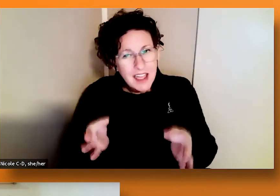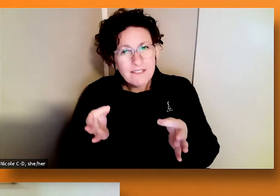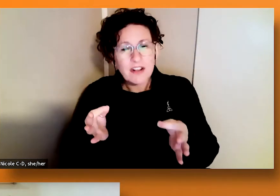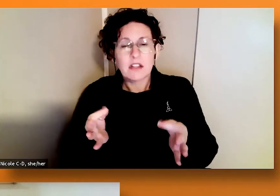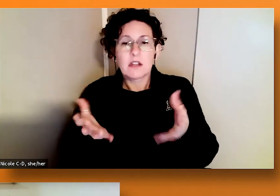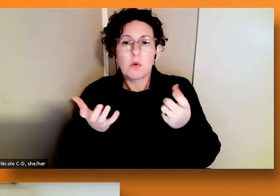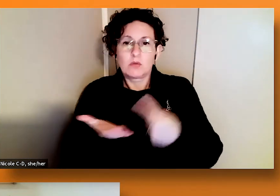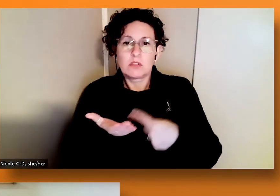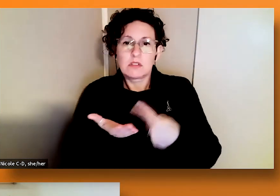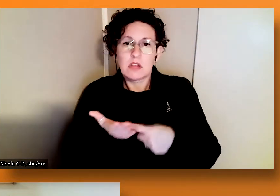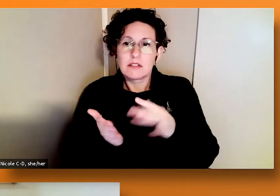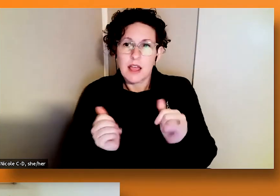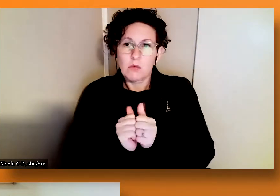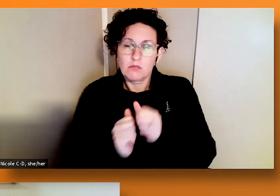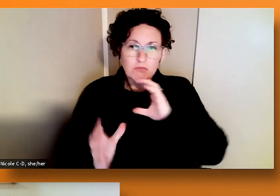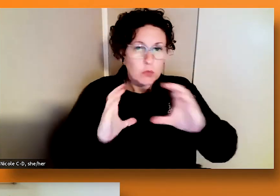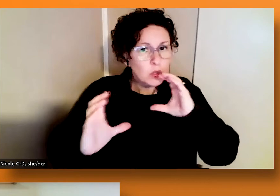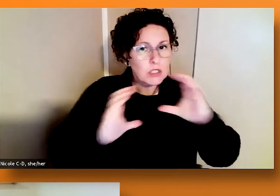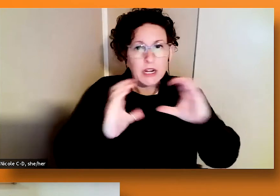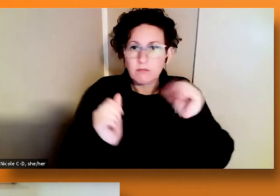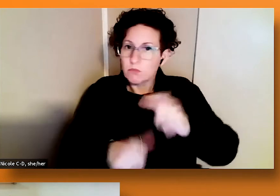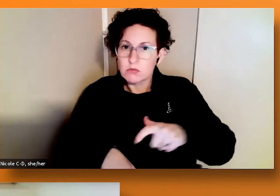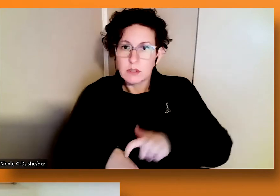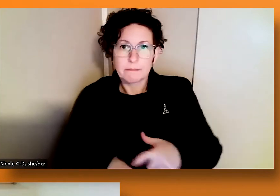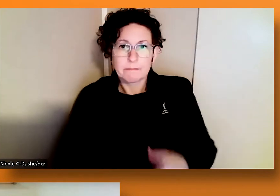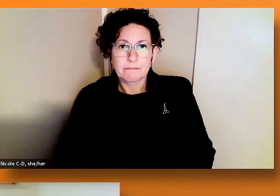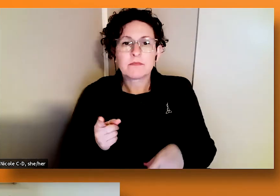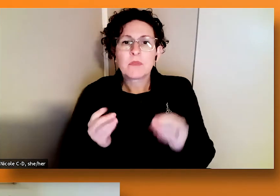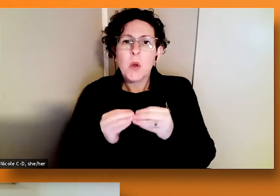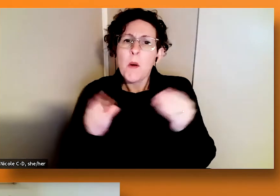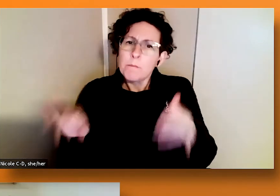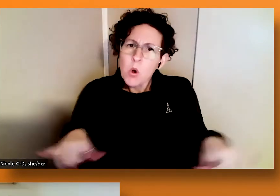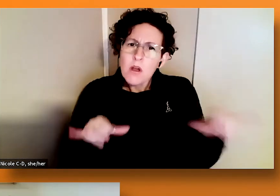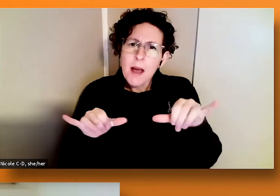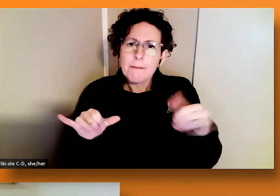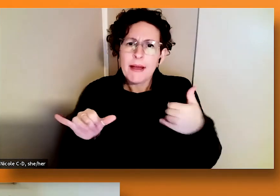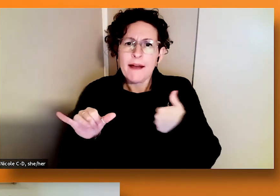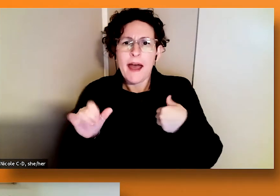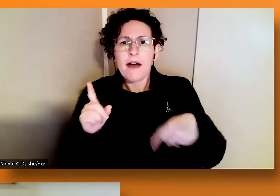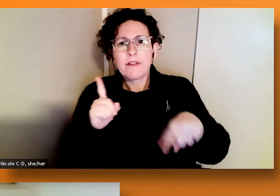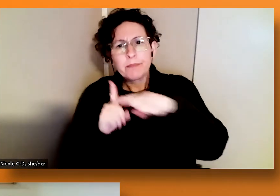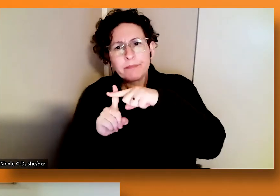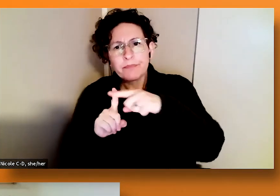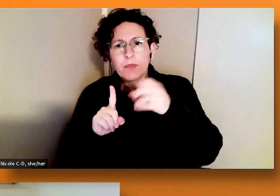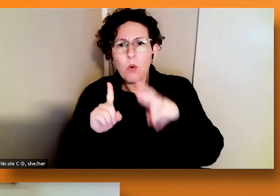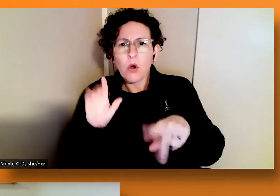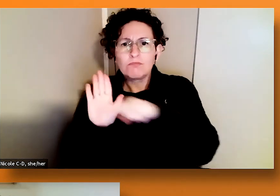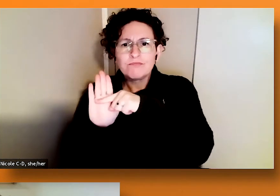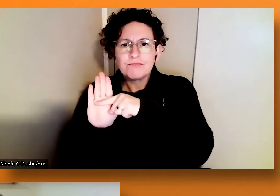So definitely things you want to discuss. "Is it more common to have a surplus or deficit